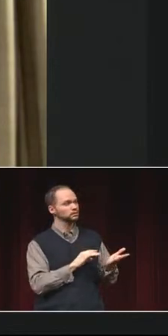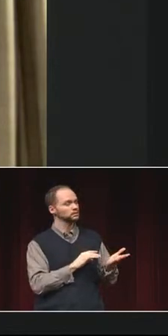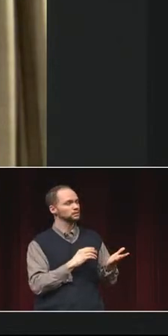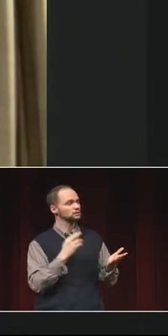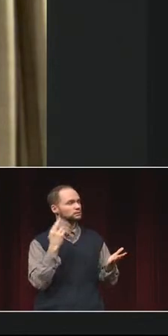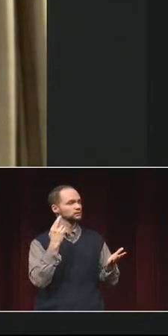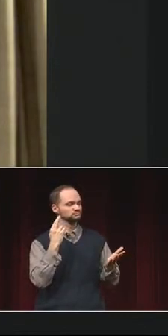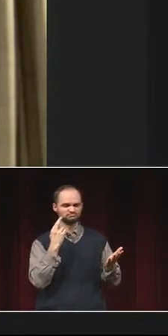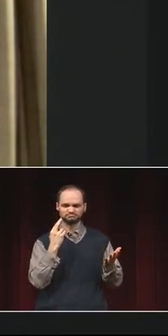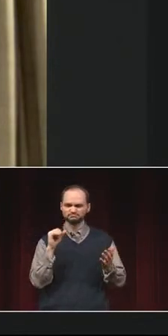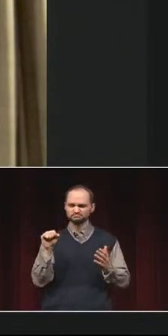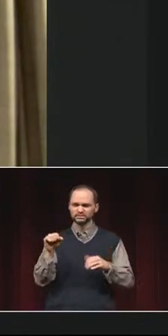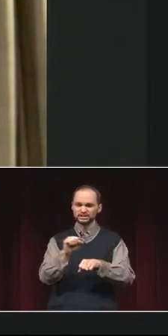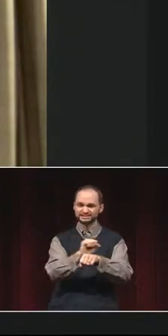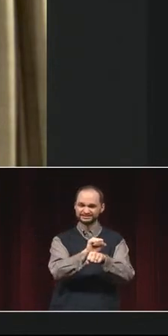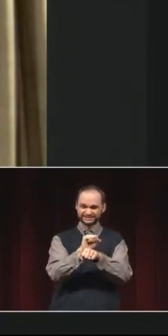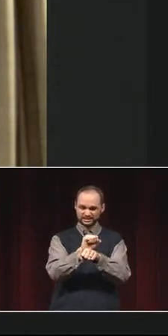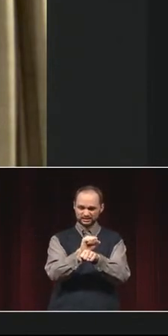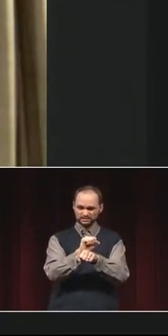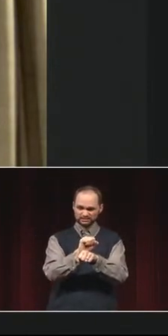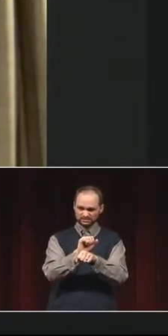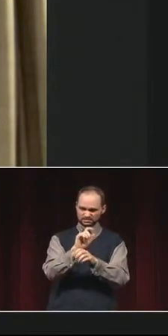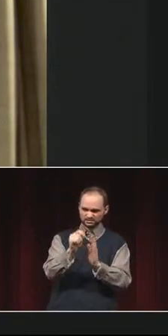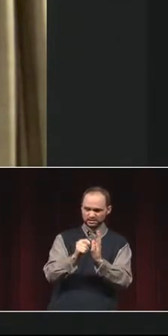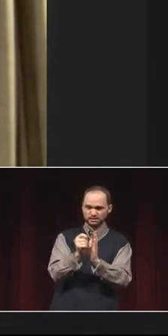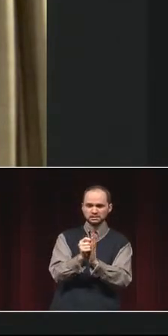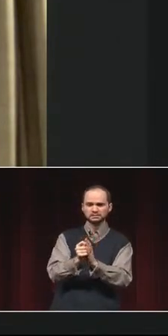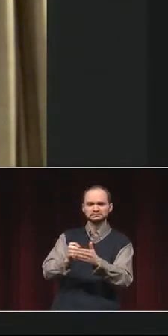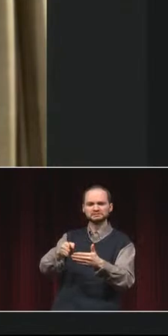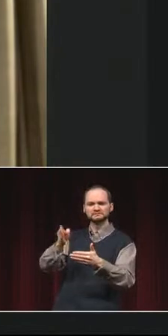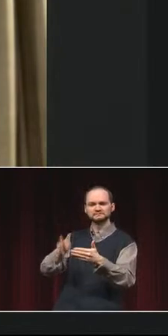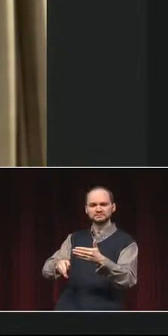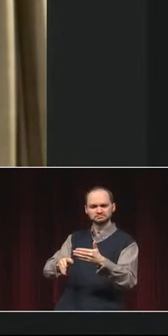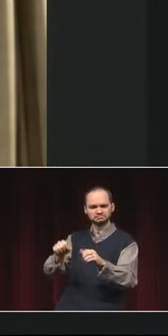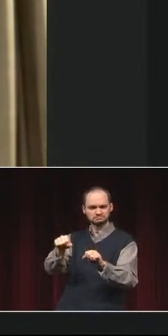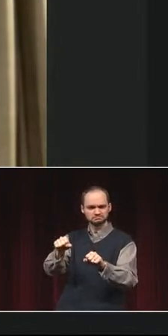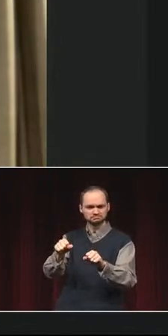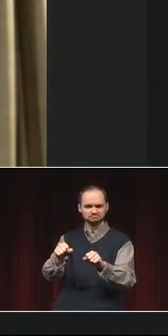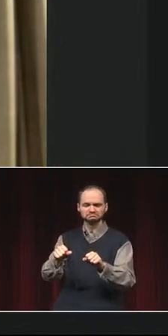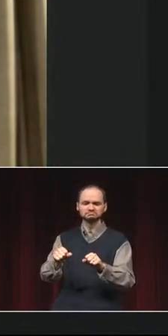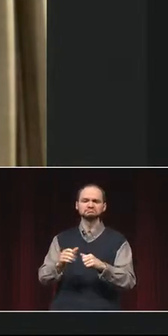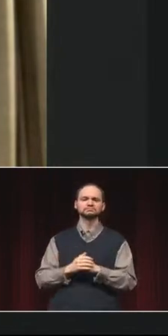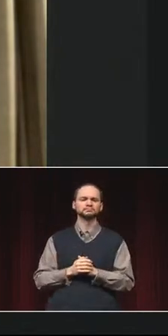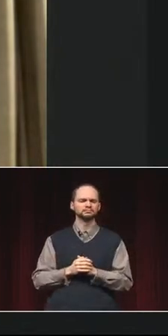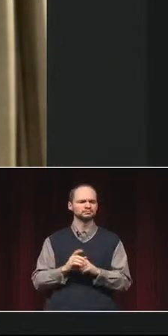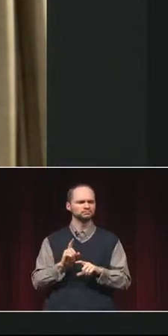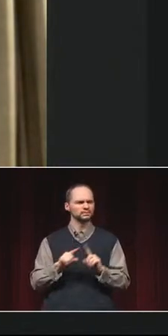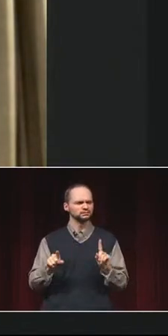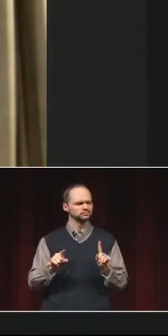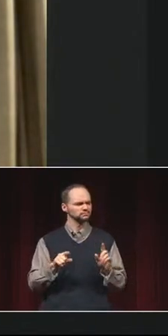had ended, the conditions of black people had changed very little.